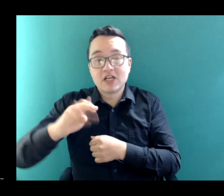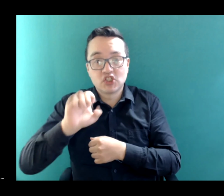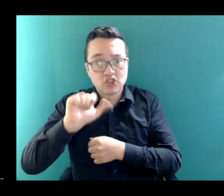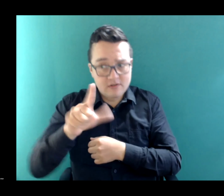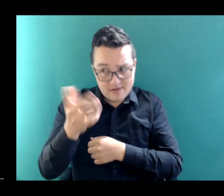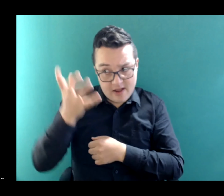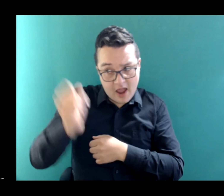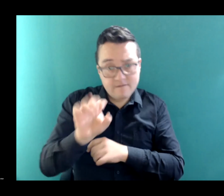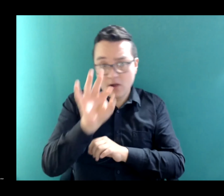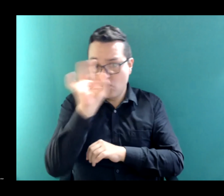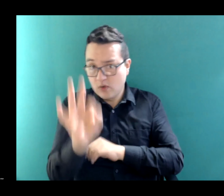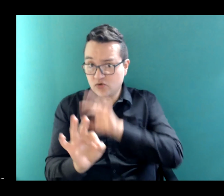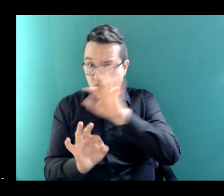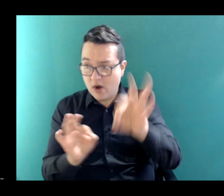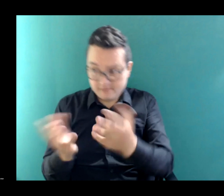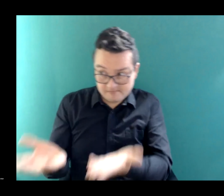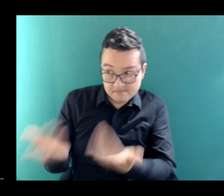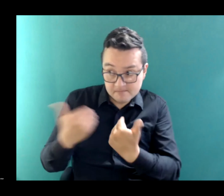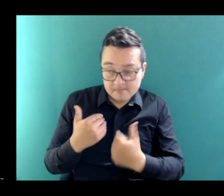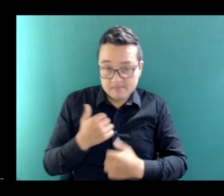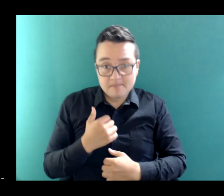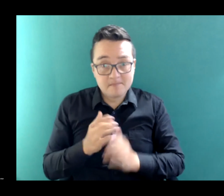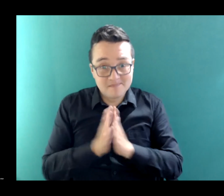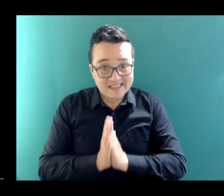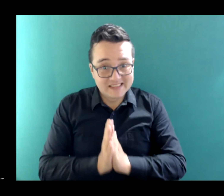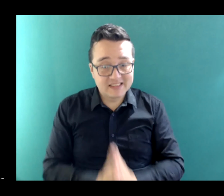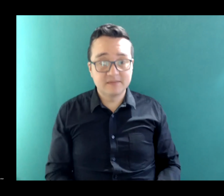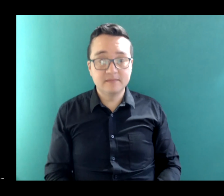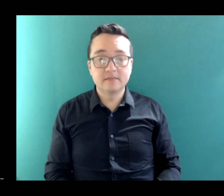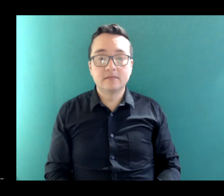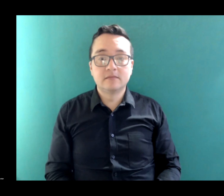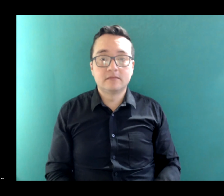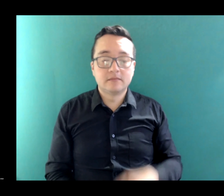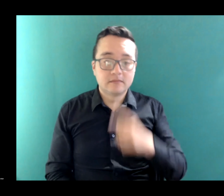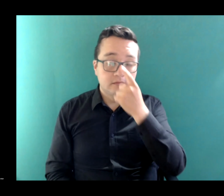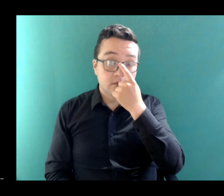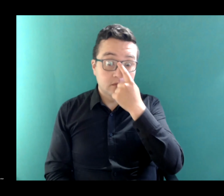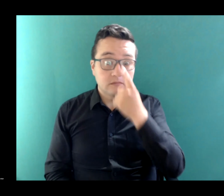Unfortunately, we don't have much time but we can take a couple questions if we can be quick with the answers as well before we wrap up the session.